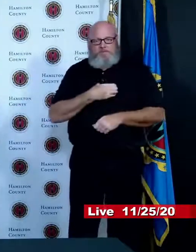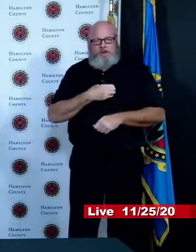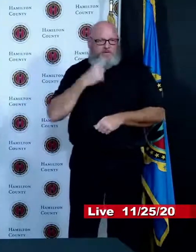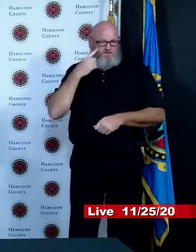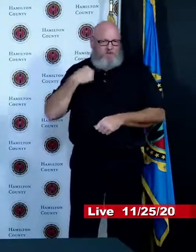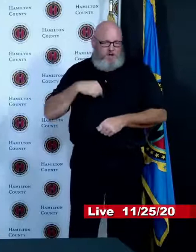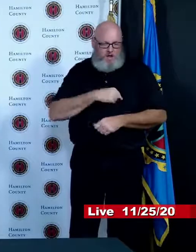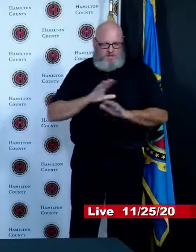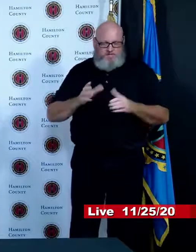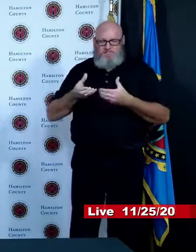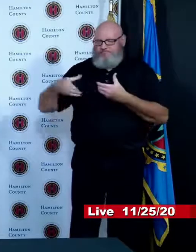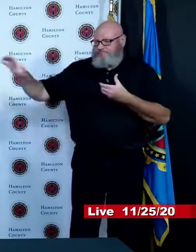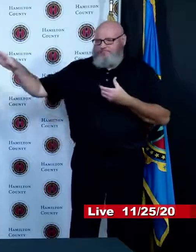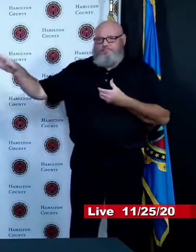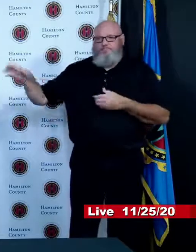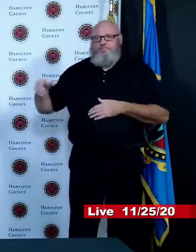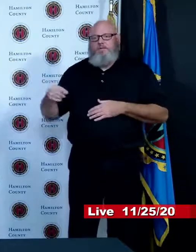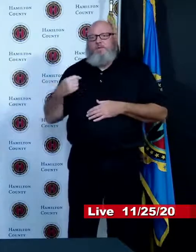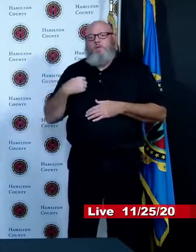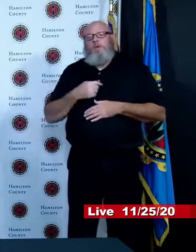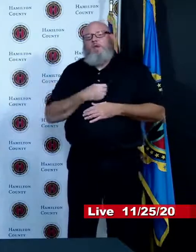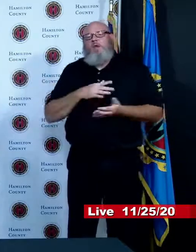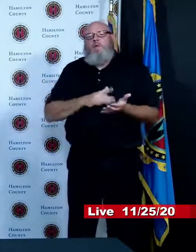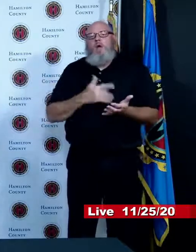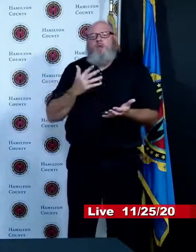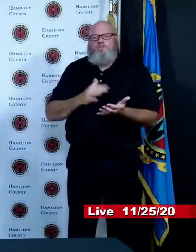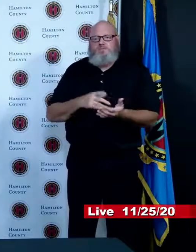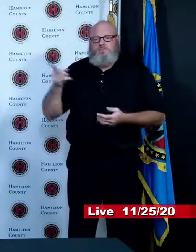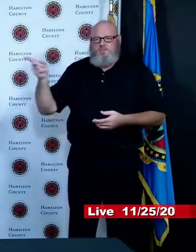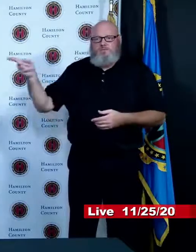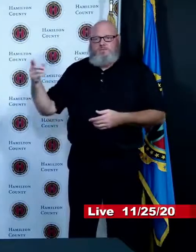with those but I've not I've not had anything associated with the curfew